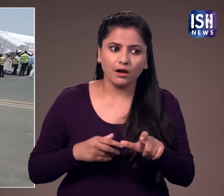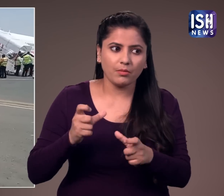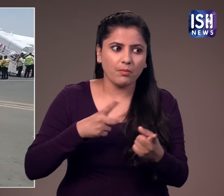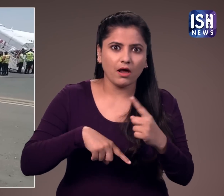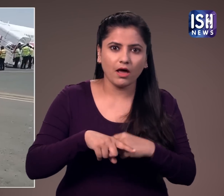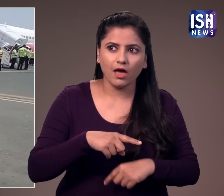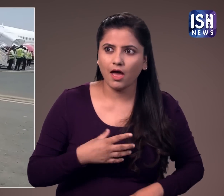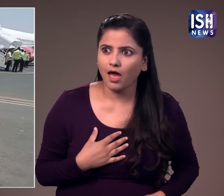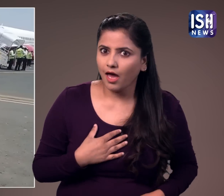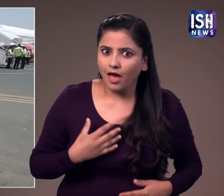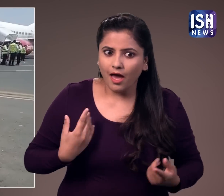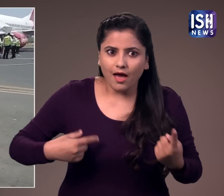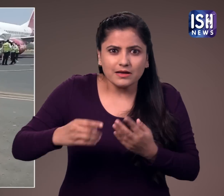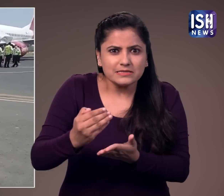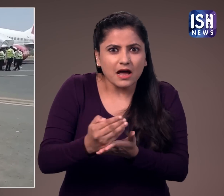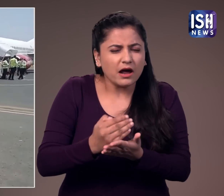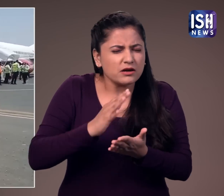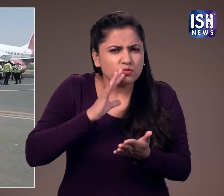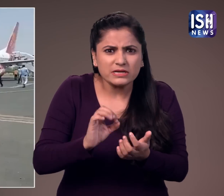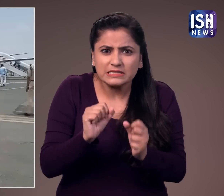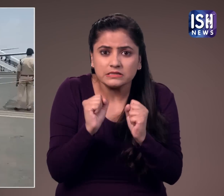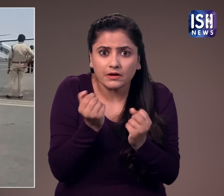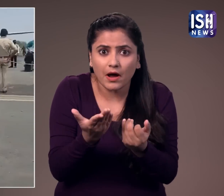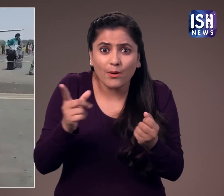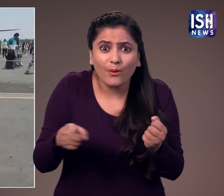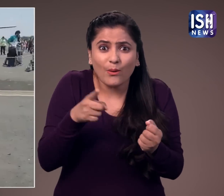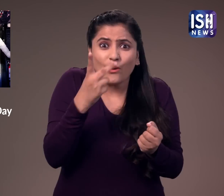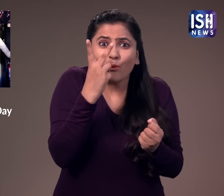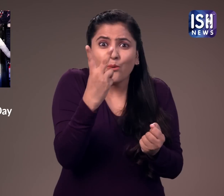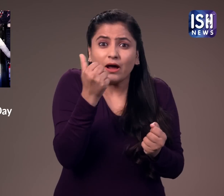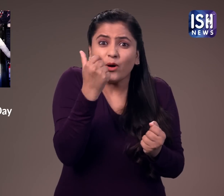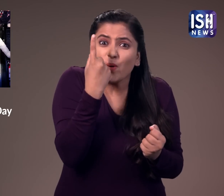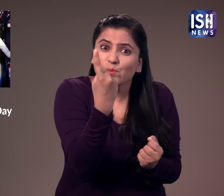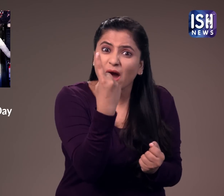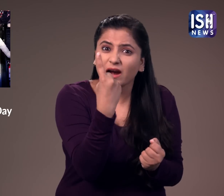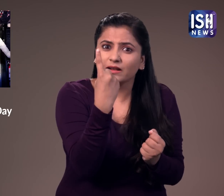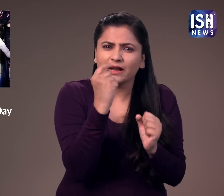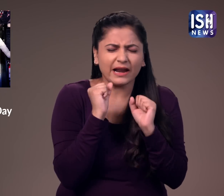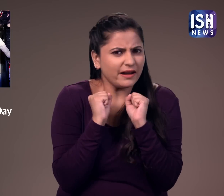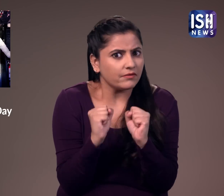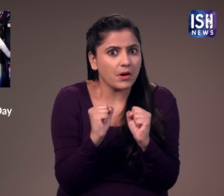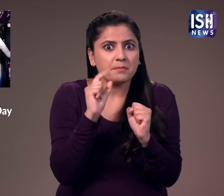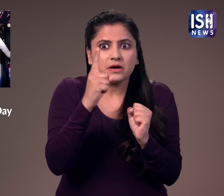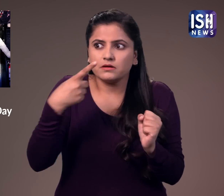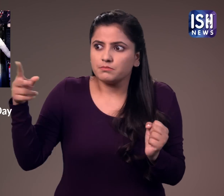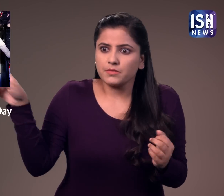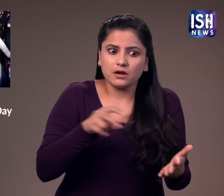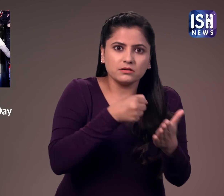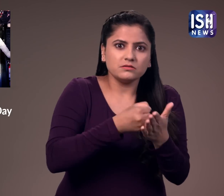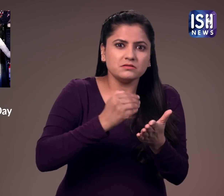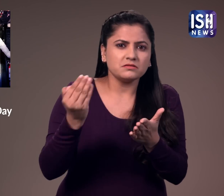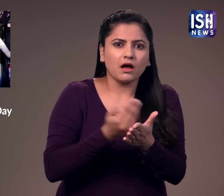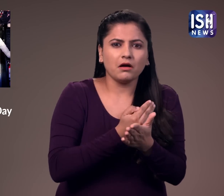It was a difficult situation as only 1 engine was working but they returned back safely.